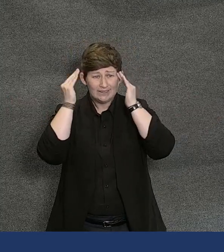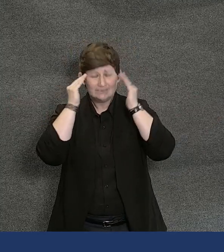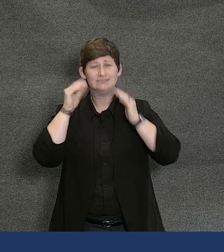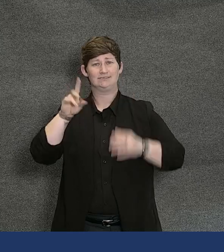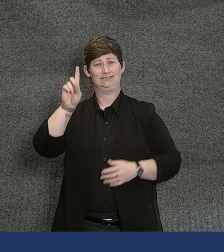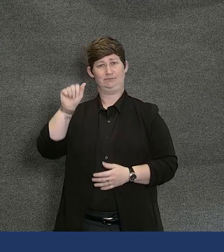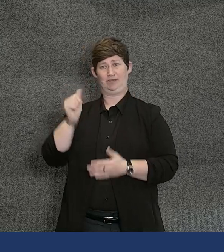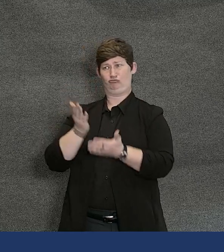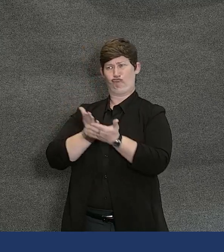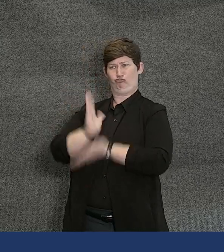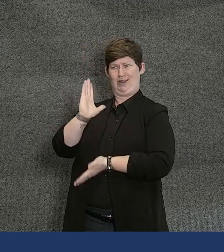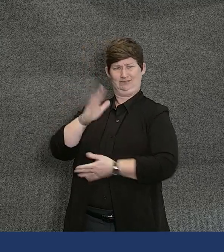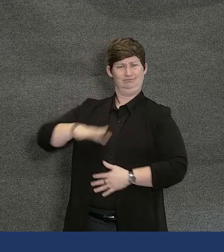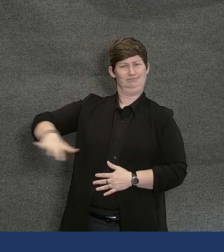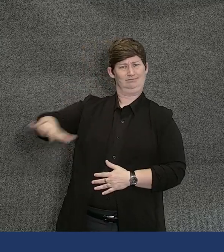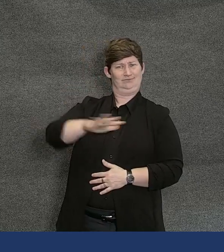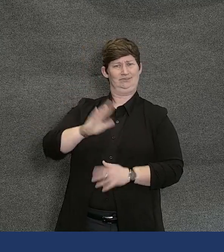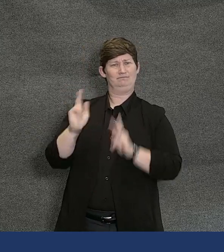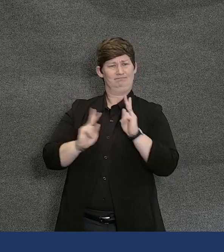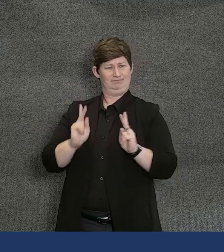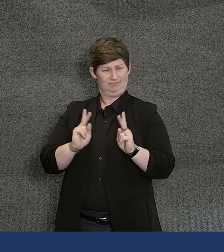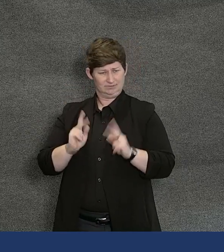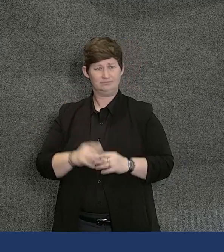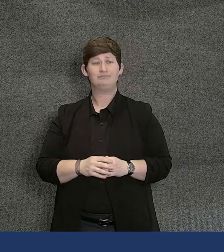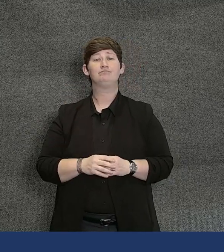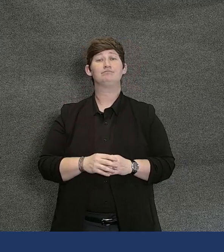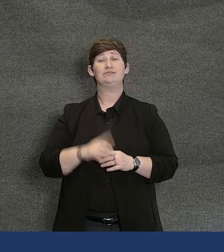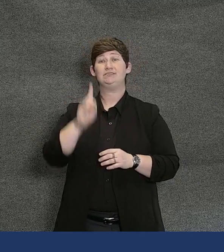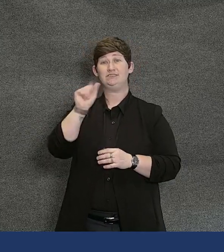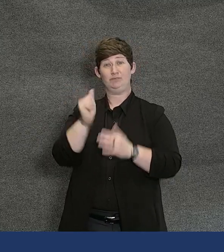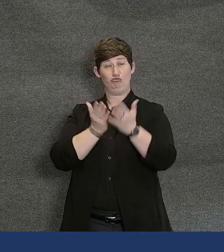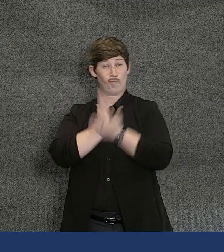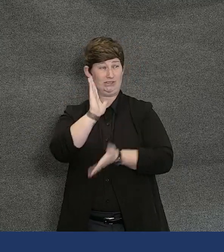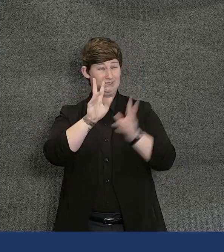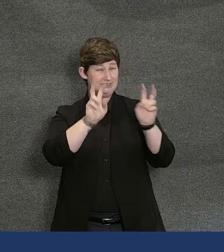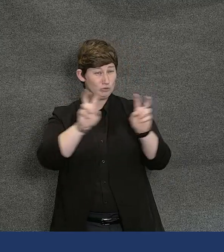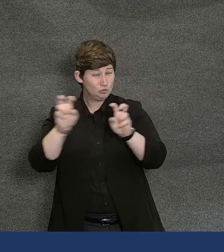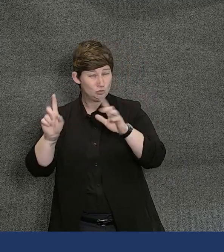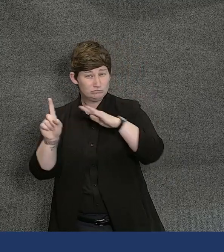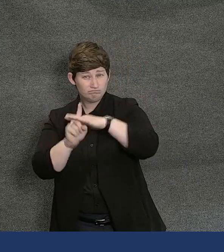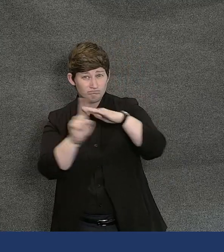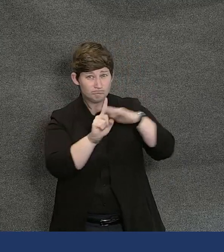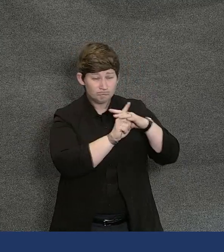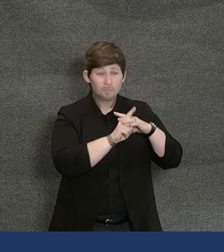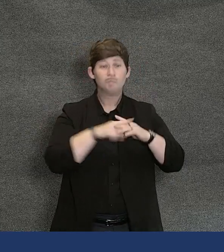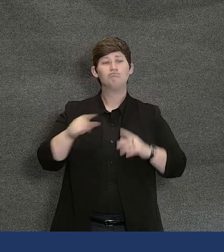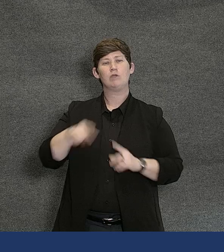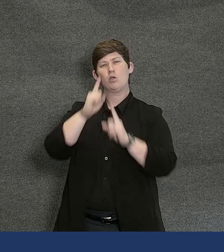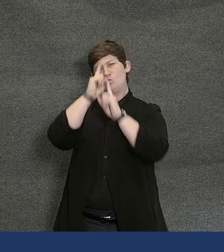to disability rights issues, with the ultimate goal of developing policies and legislation